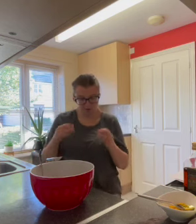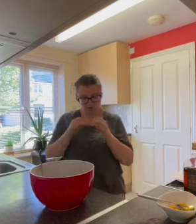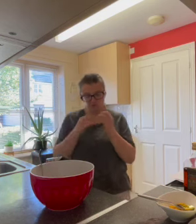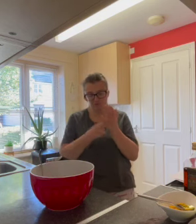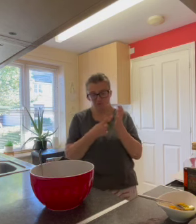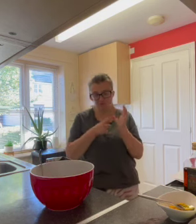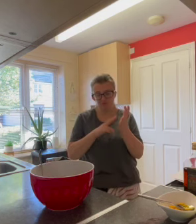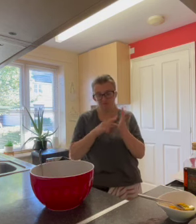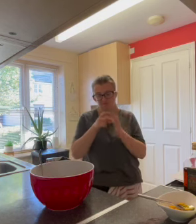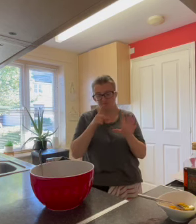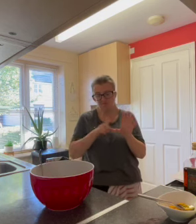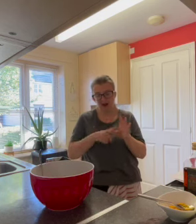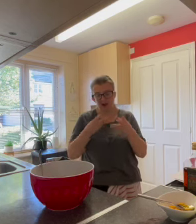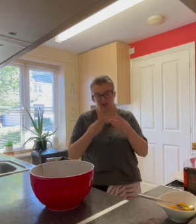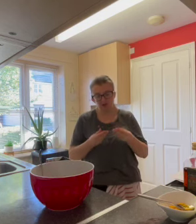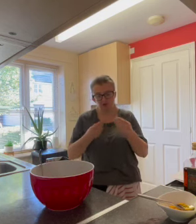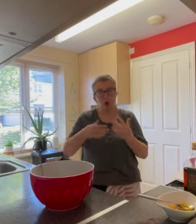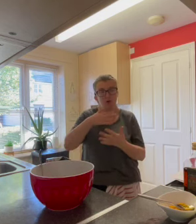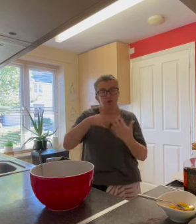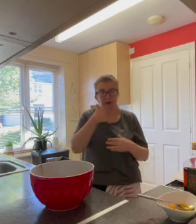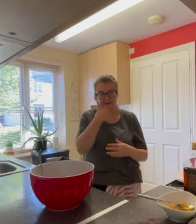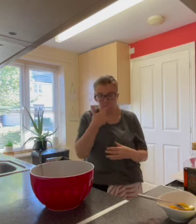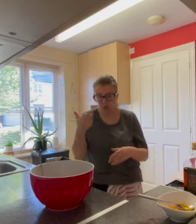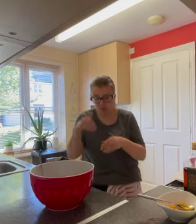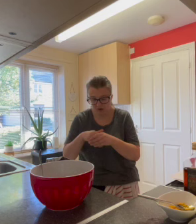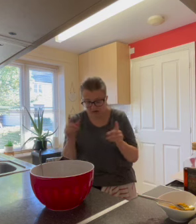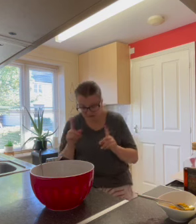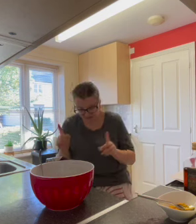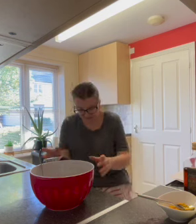In this got brandy soaking in those dried mixed fruit,